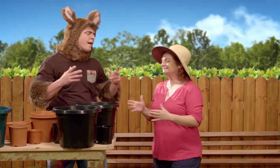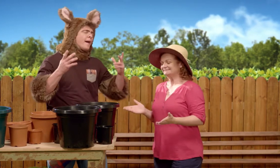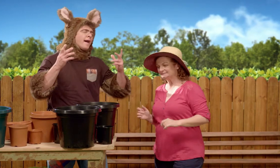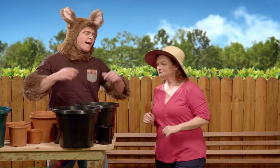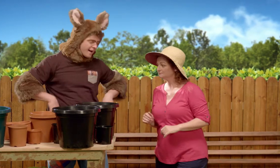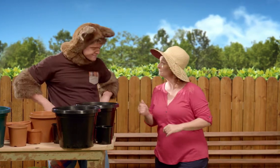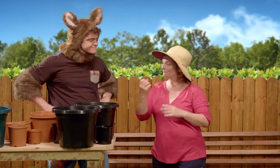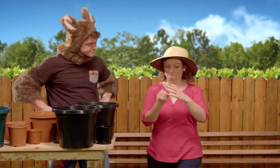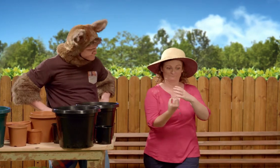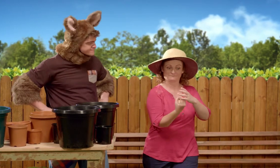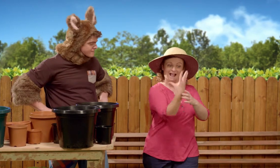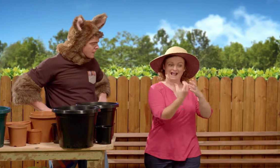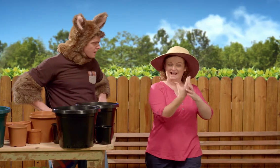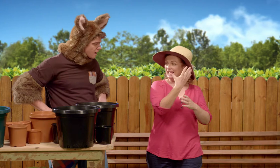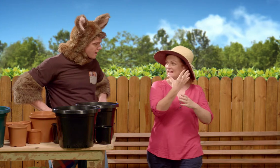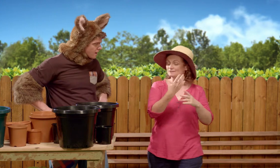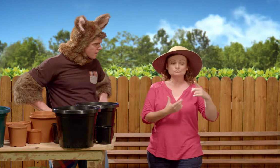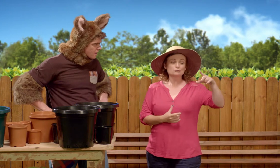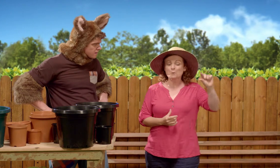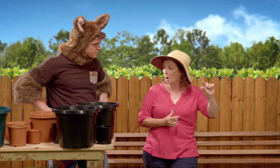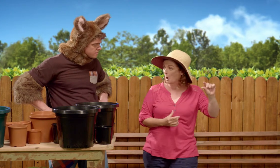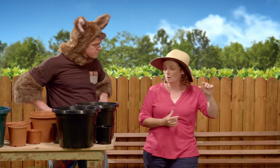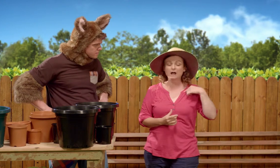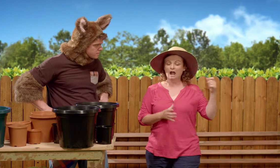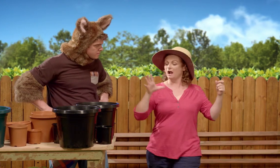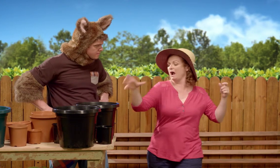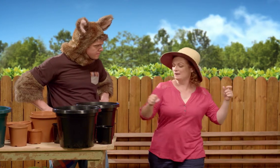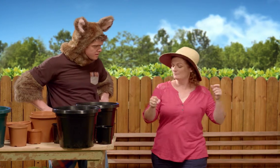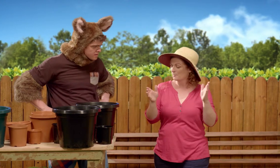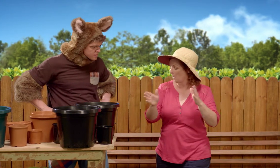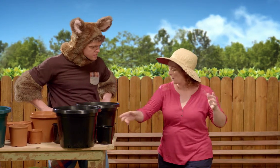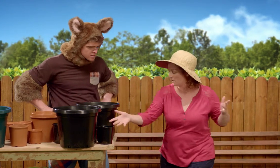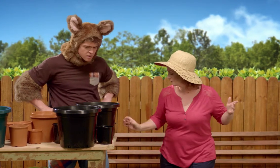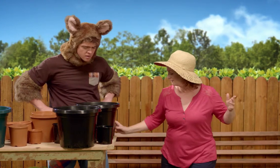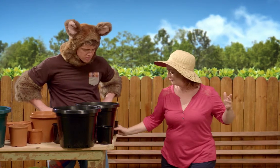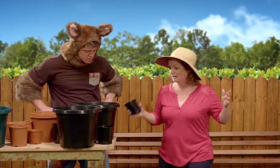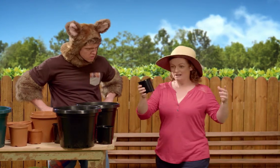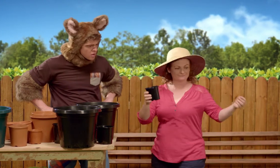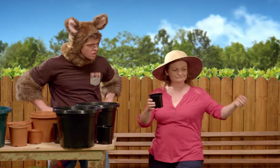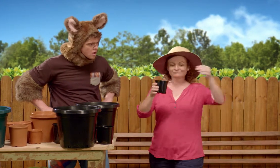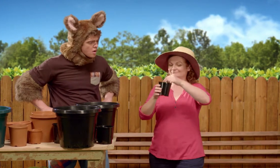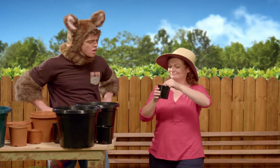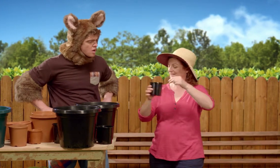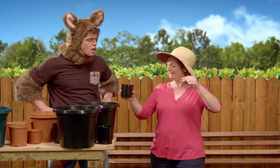Oh. That's because I have small plants, that need to go into small pots.